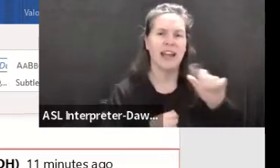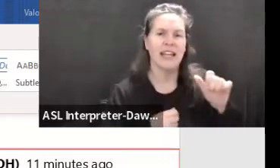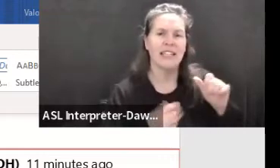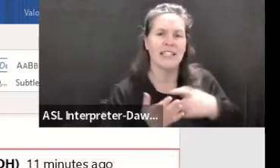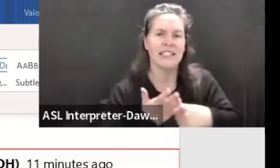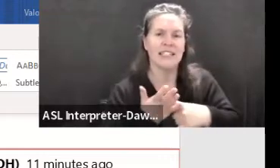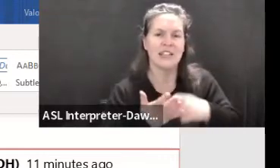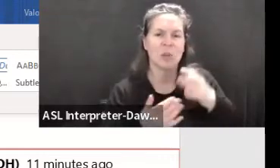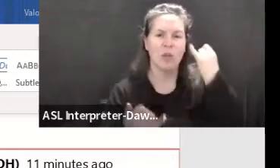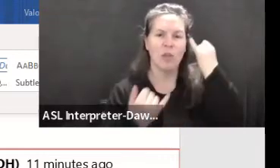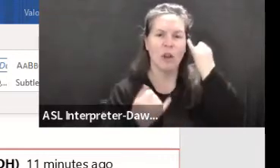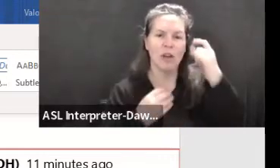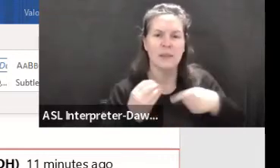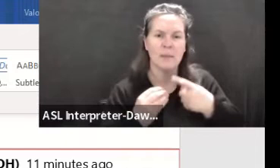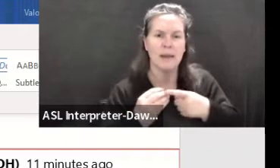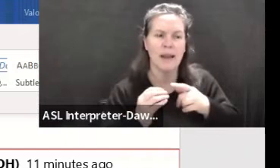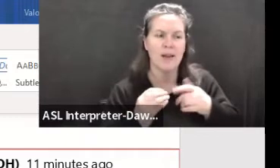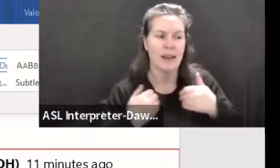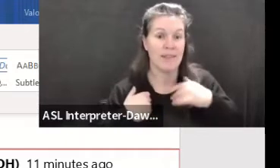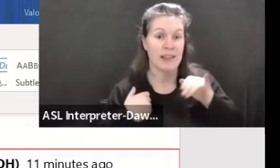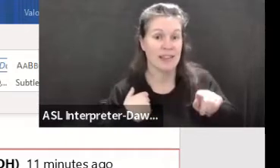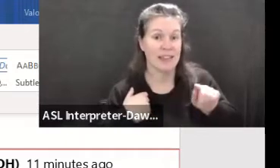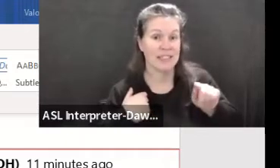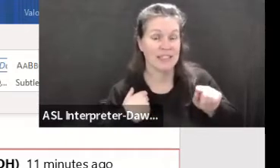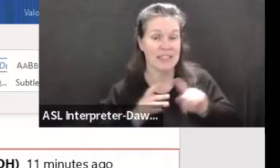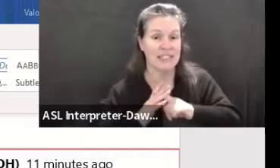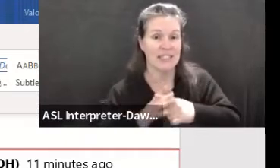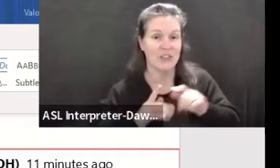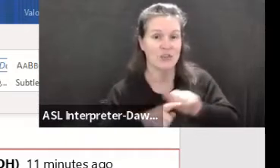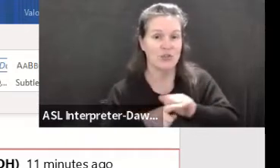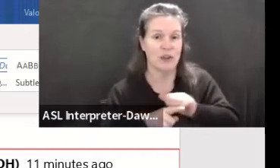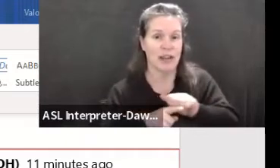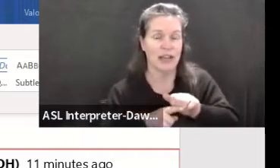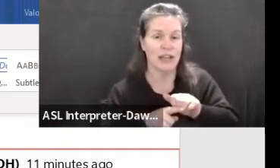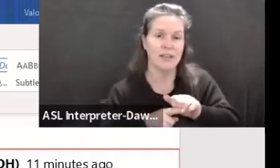about having this initial training be kind of a platform like we're talking about.